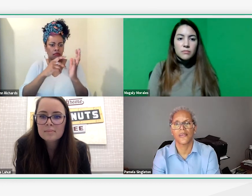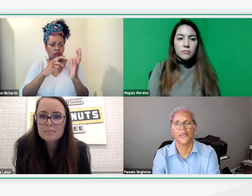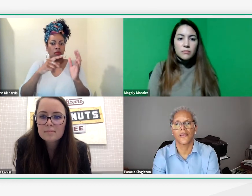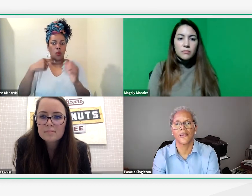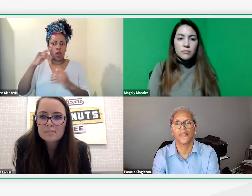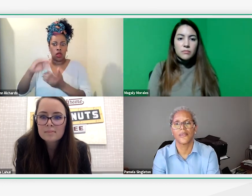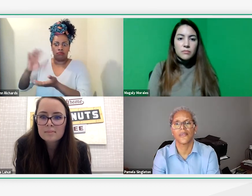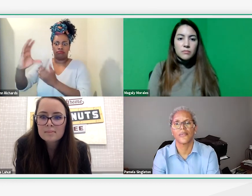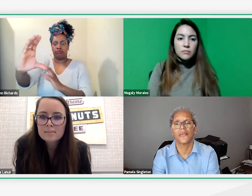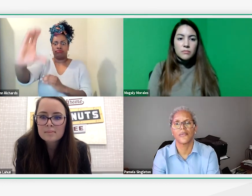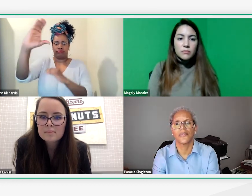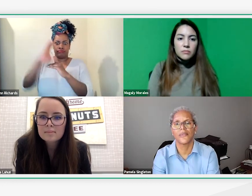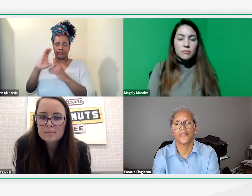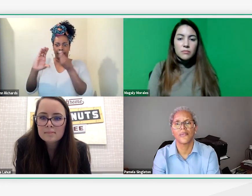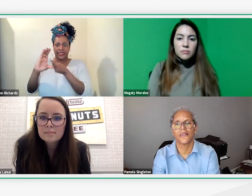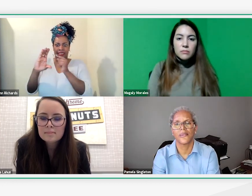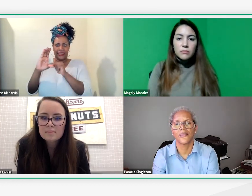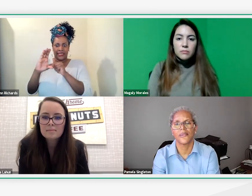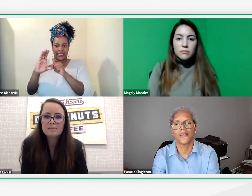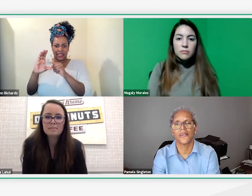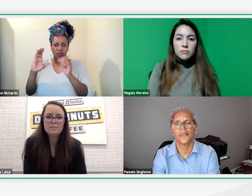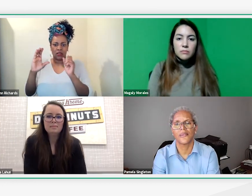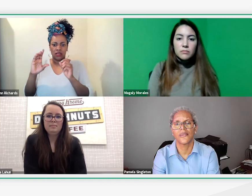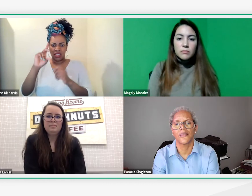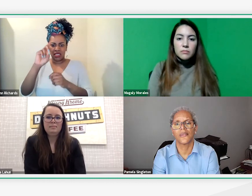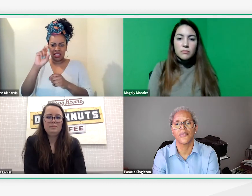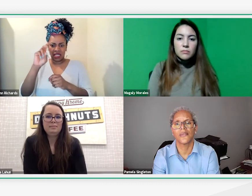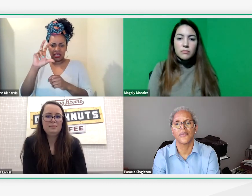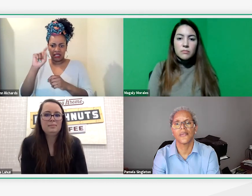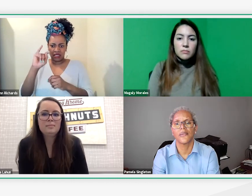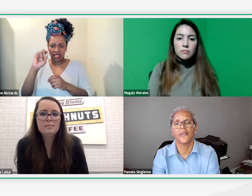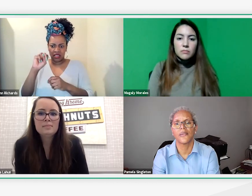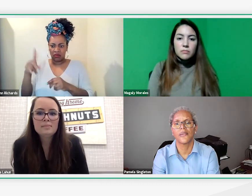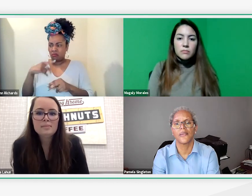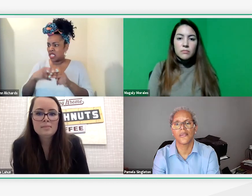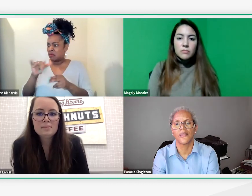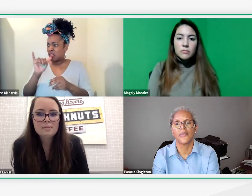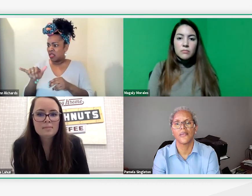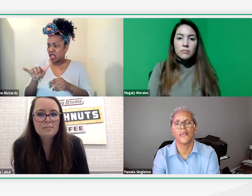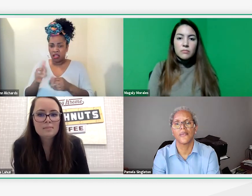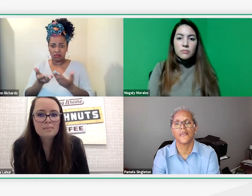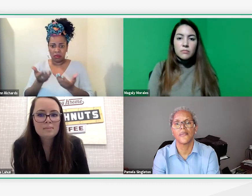So, if I have a deduction and I received a large sum of money,